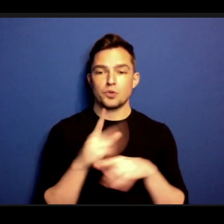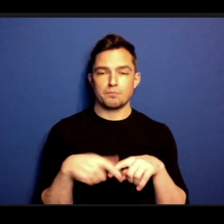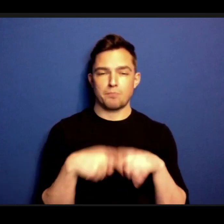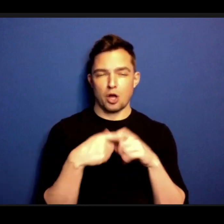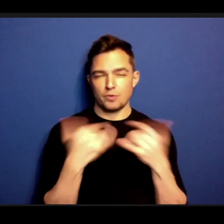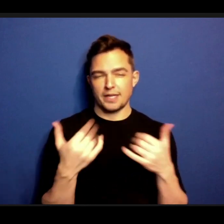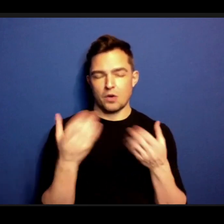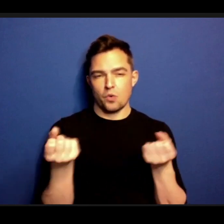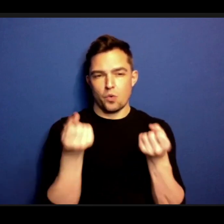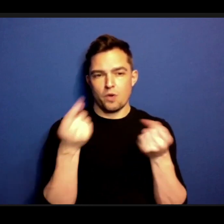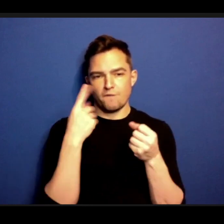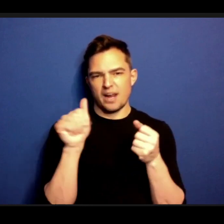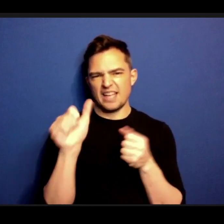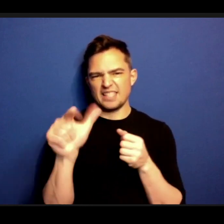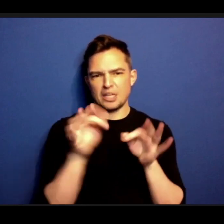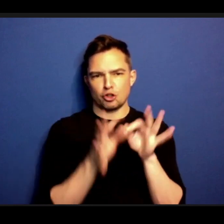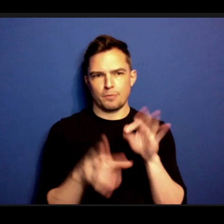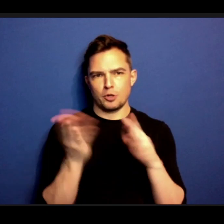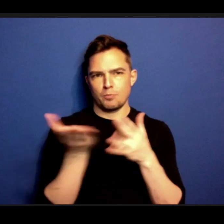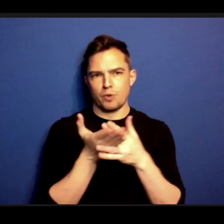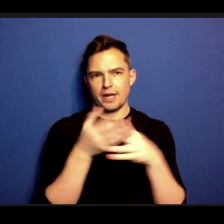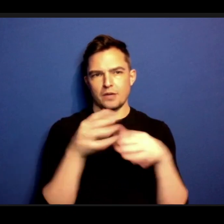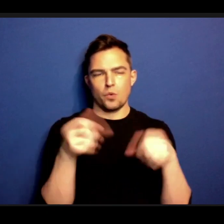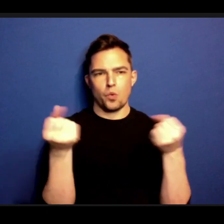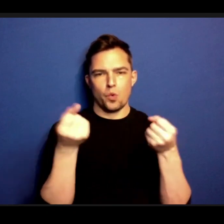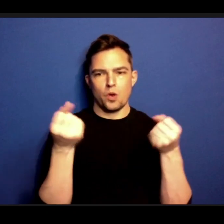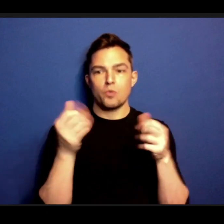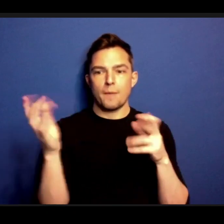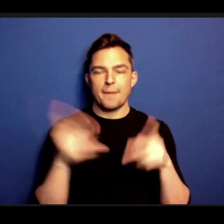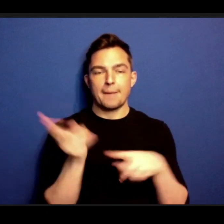for the ASL interpreter. So we'll be back in 2 minutes. Thank you.